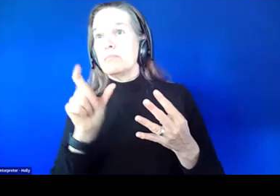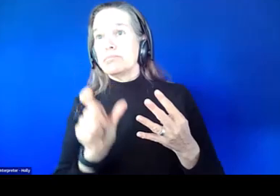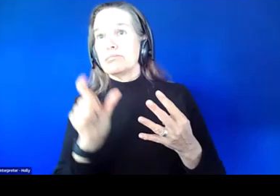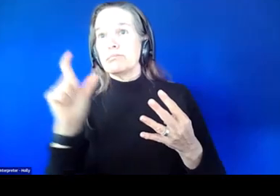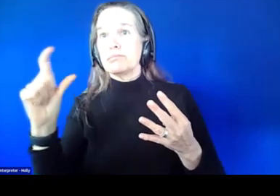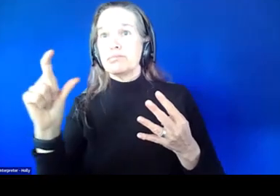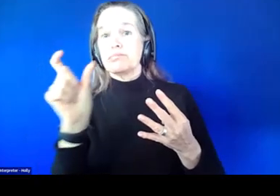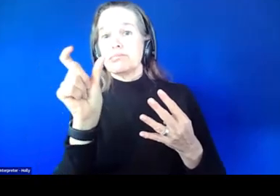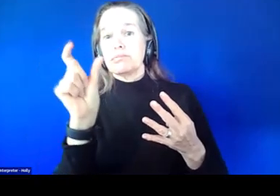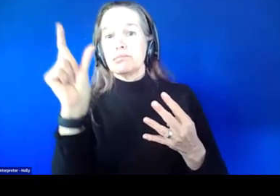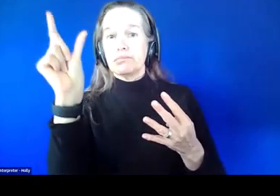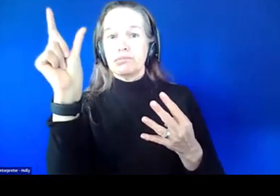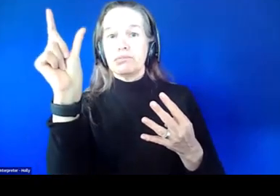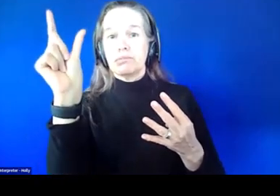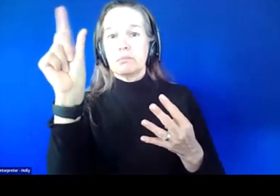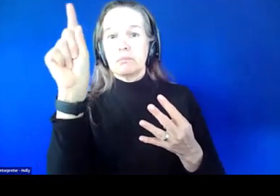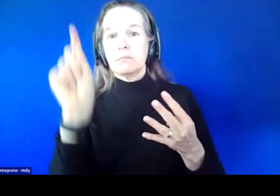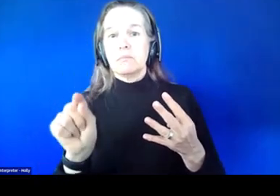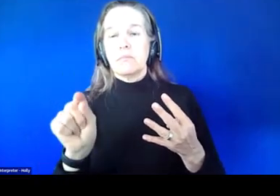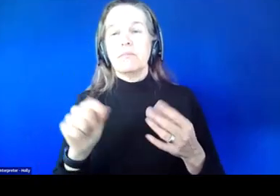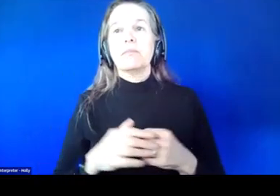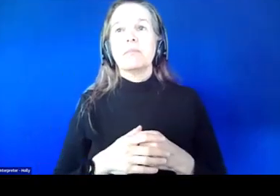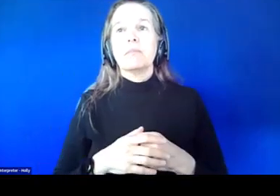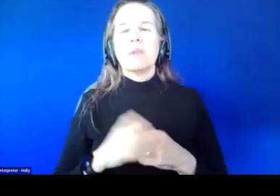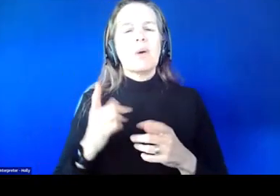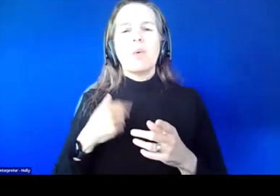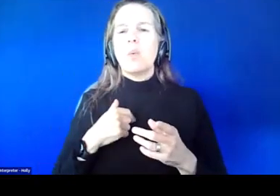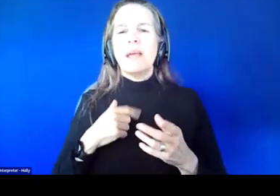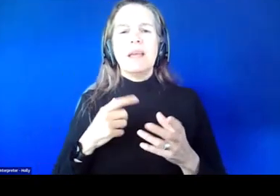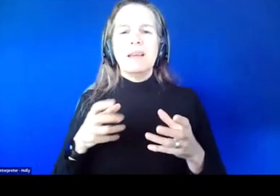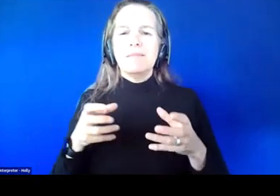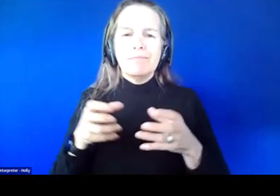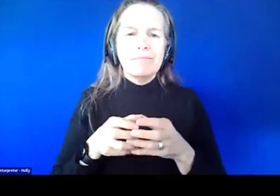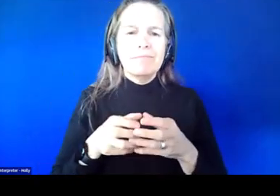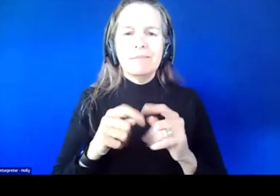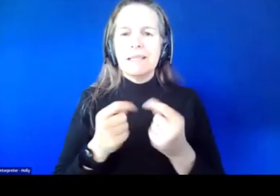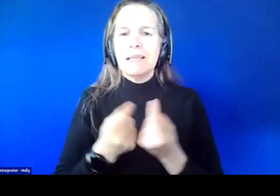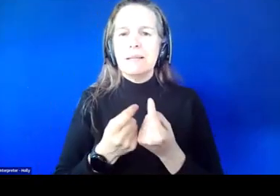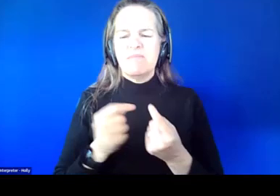um you know we came on as a team in May of 2024